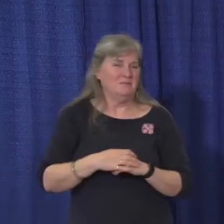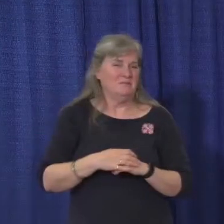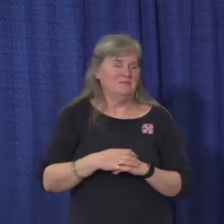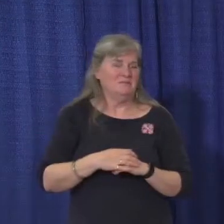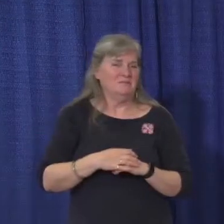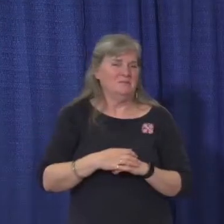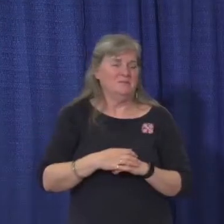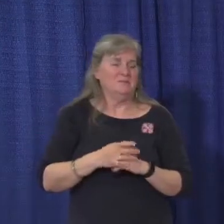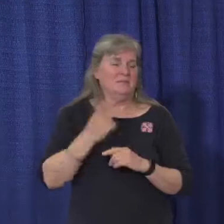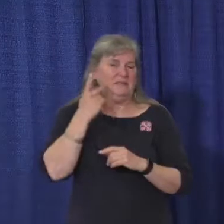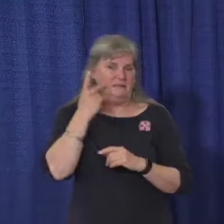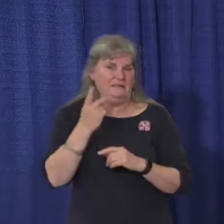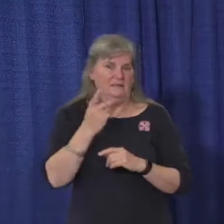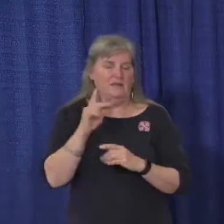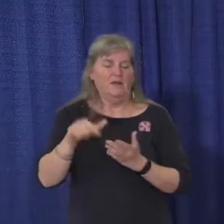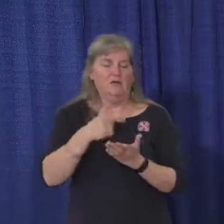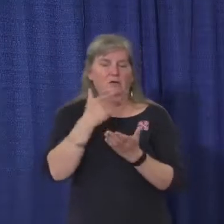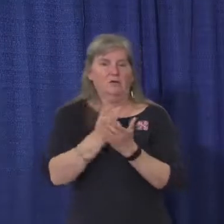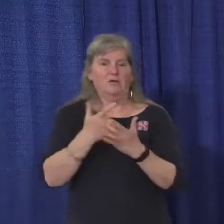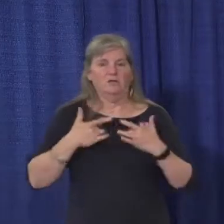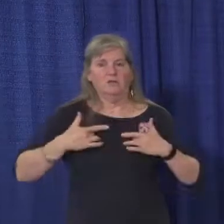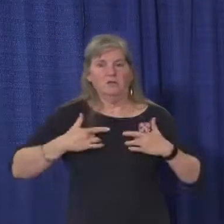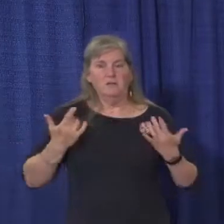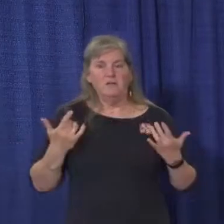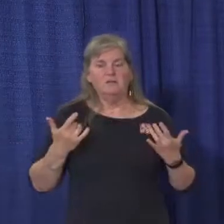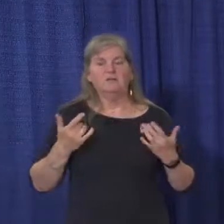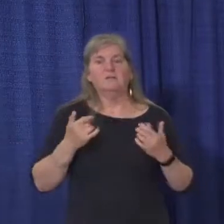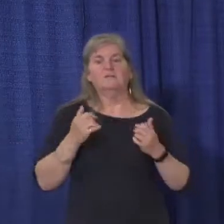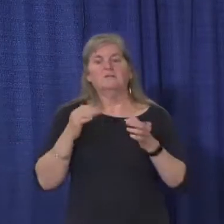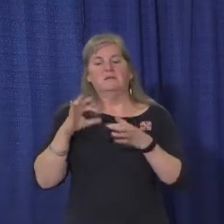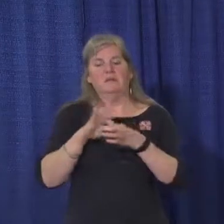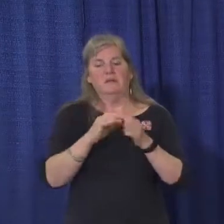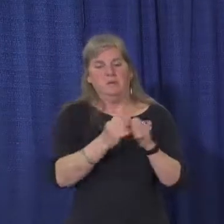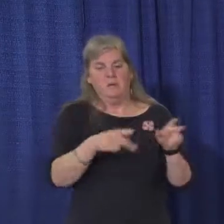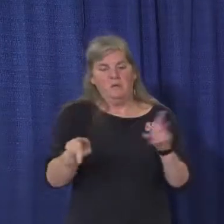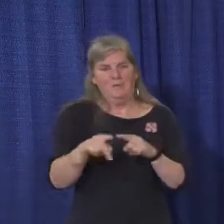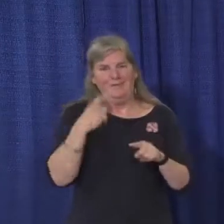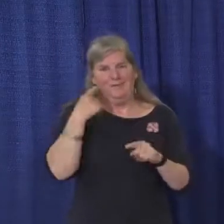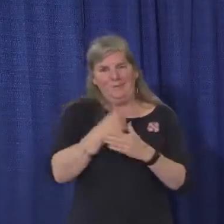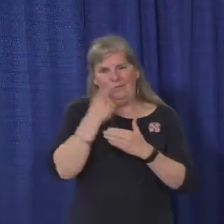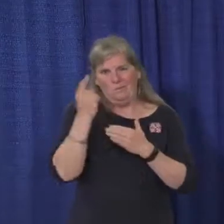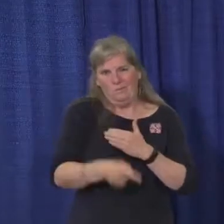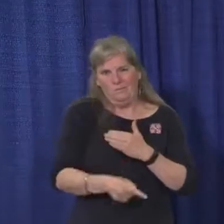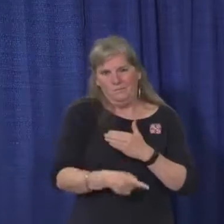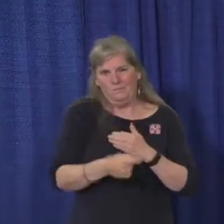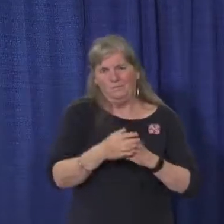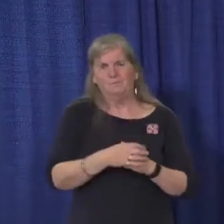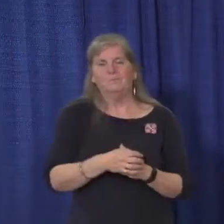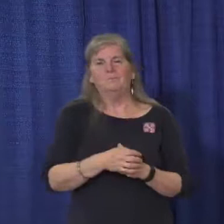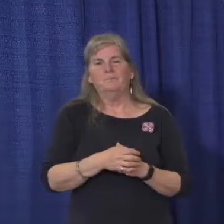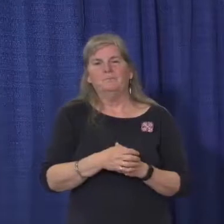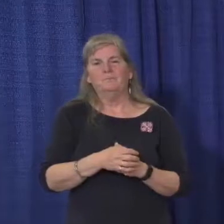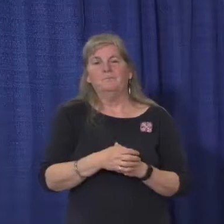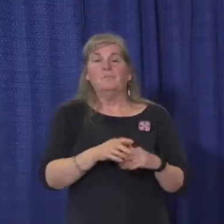We are seeing strongly linked rates.